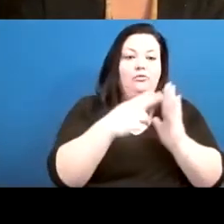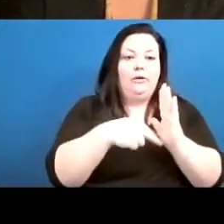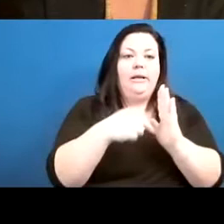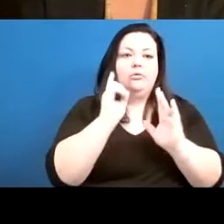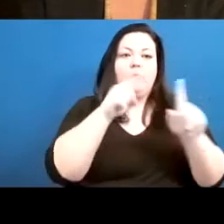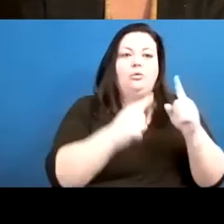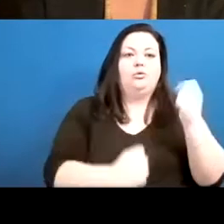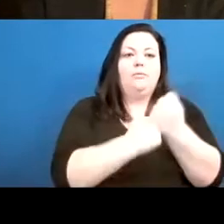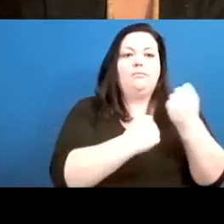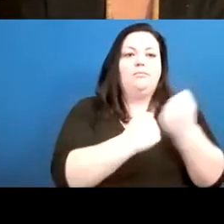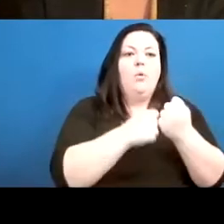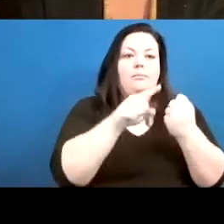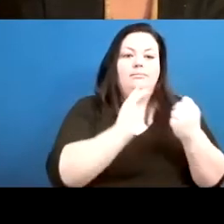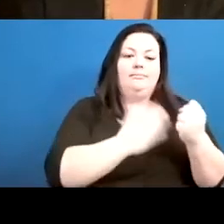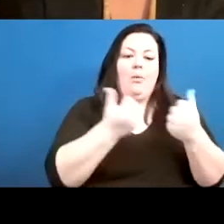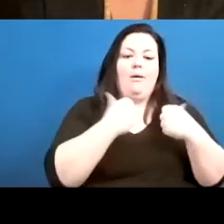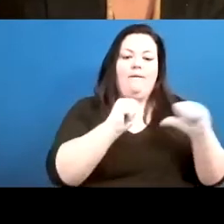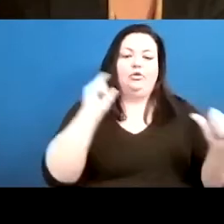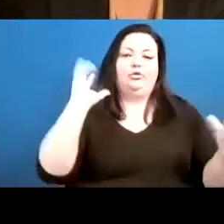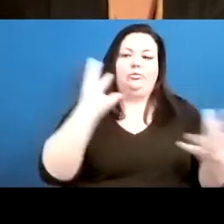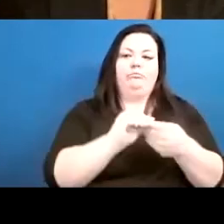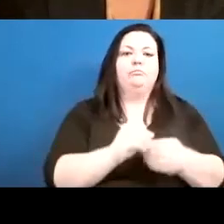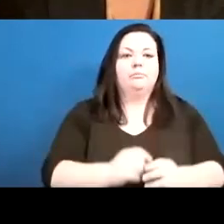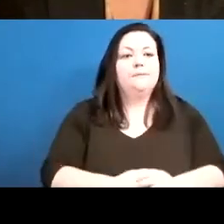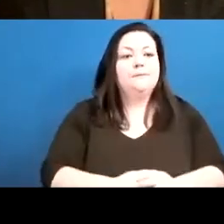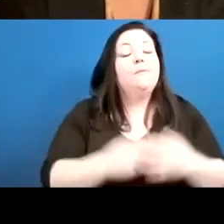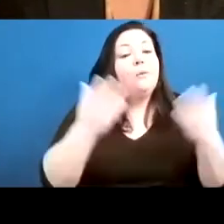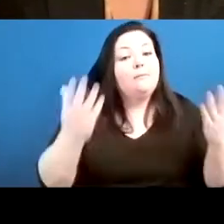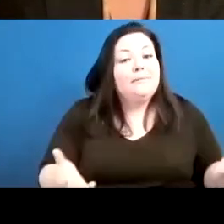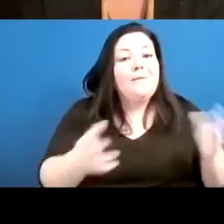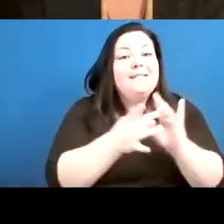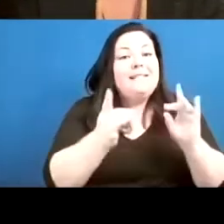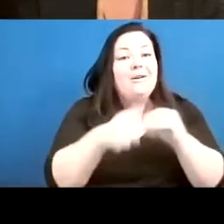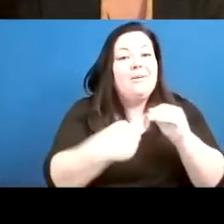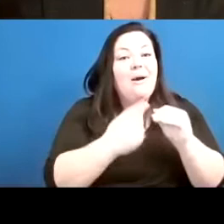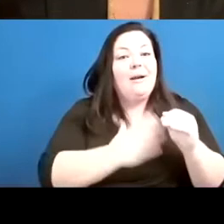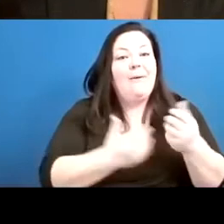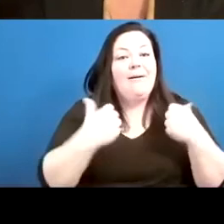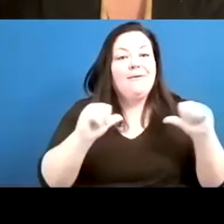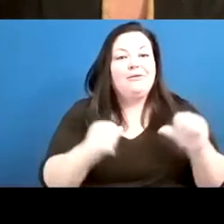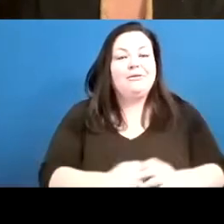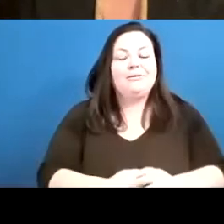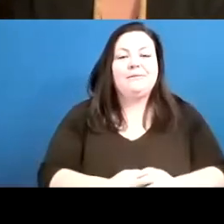these efforts. So let me tell you a little bit about those efforts. Um, we've been working to make our